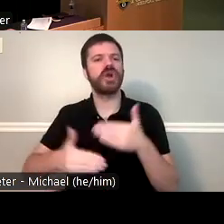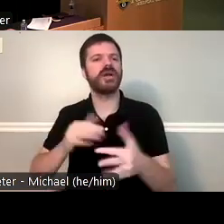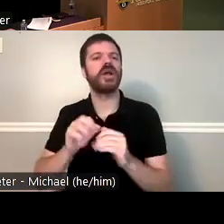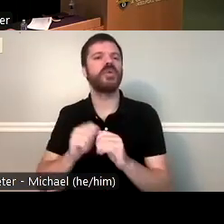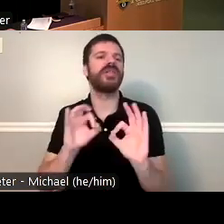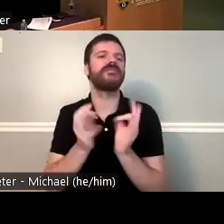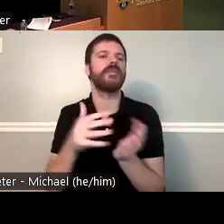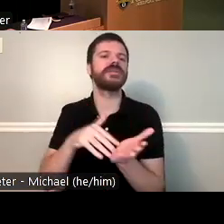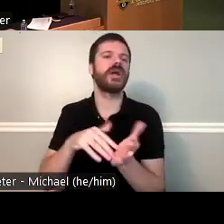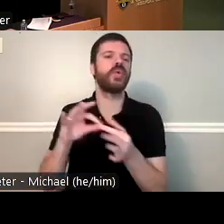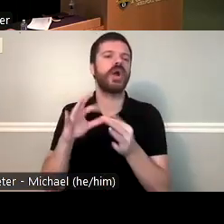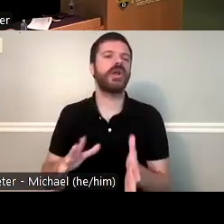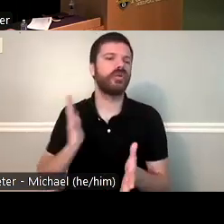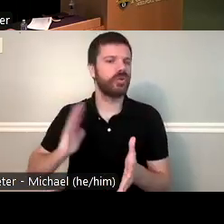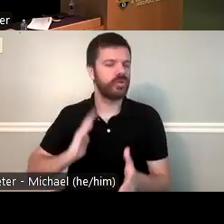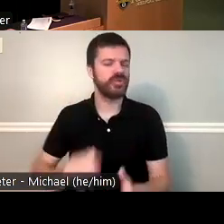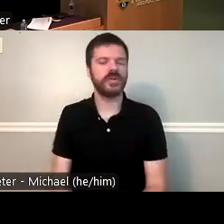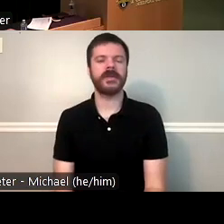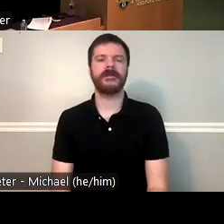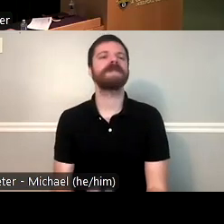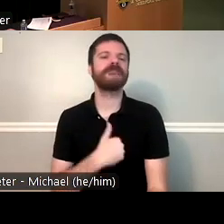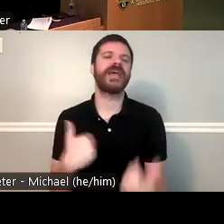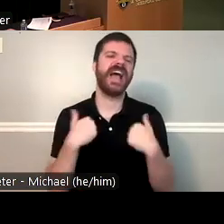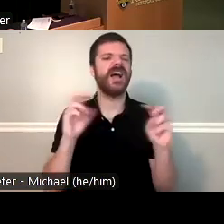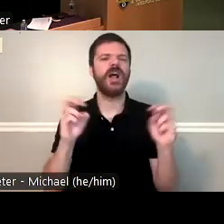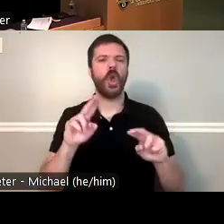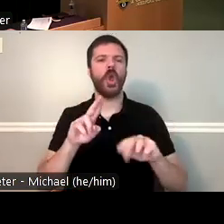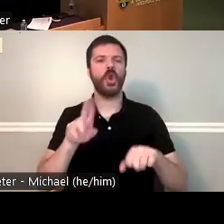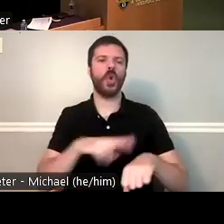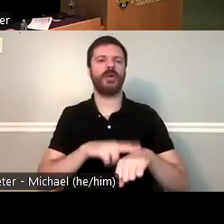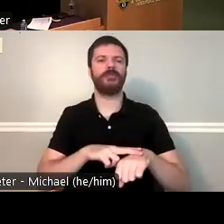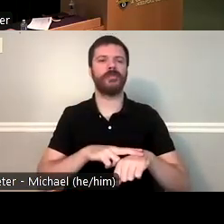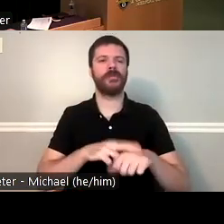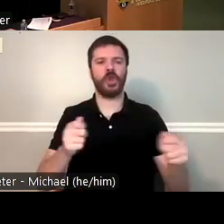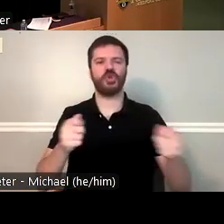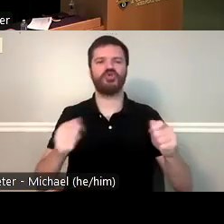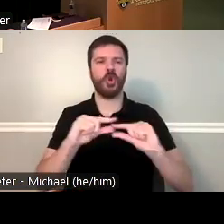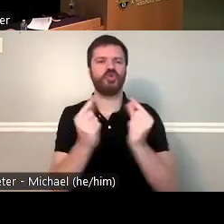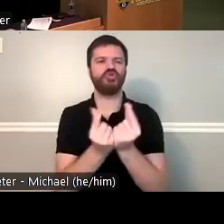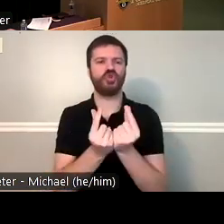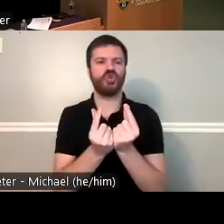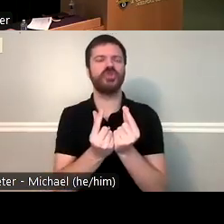coordinator and I had a so-called normal control group and it kind of shattered common assumptions